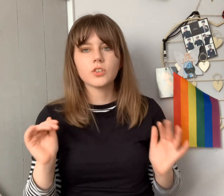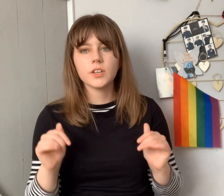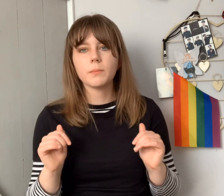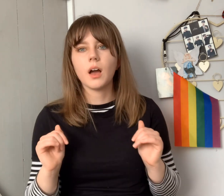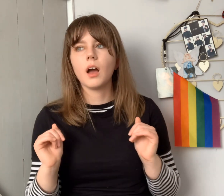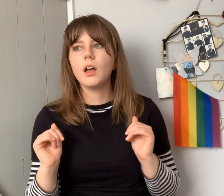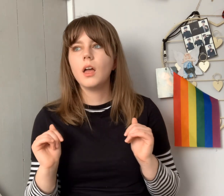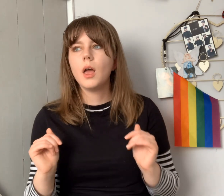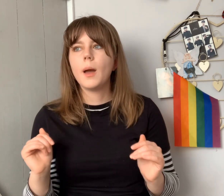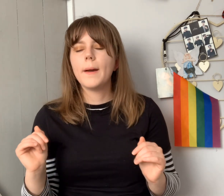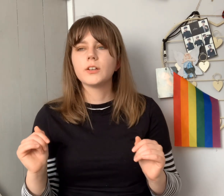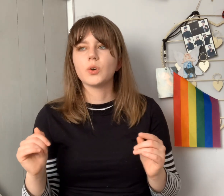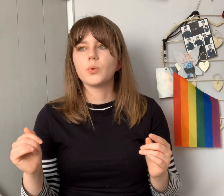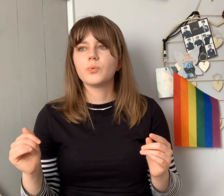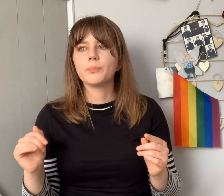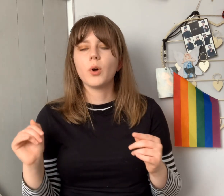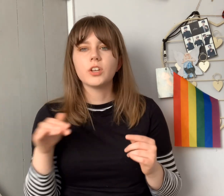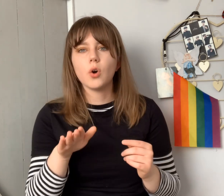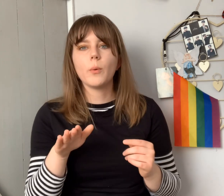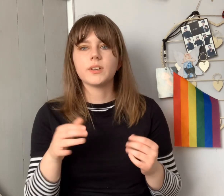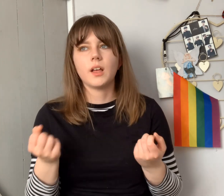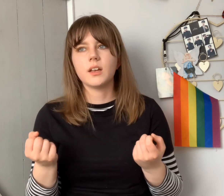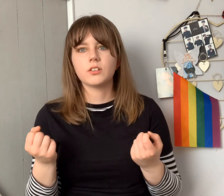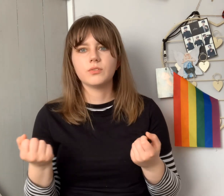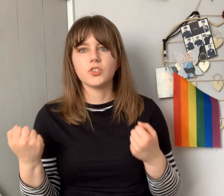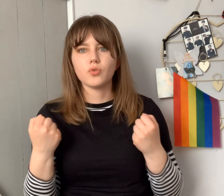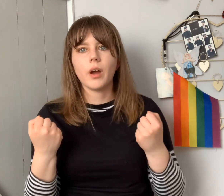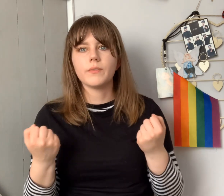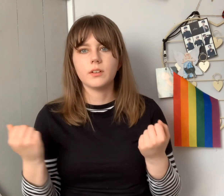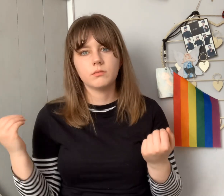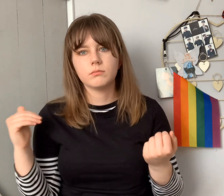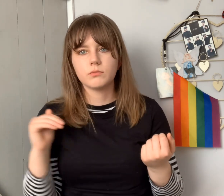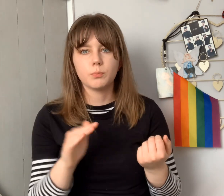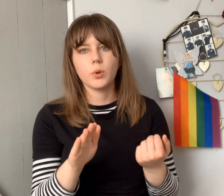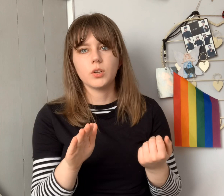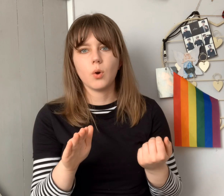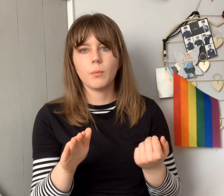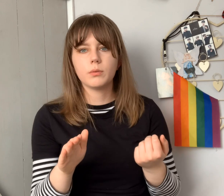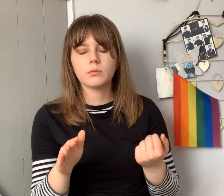So for this part you're pulling up as in driving pulling up